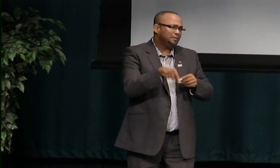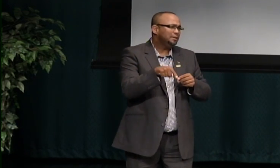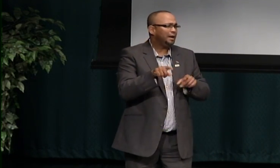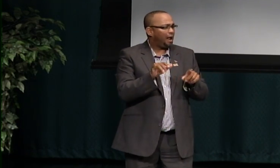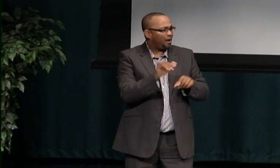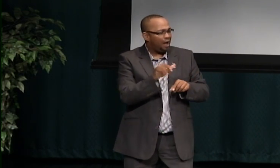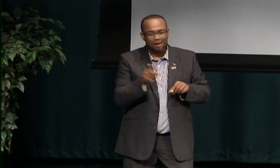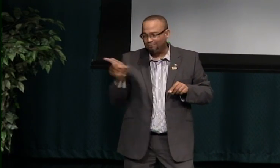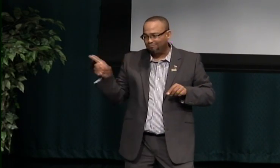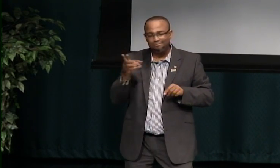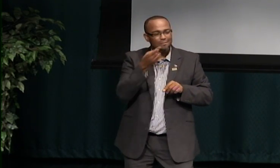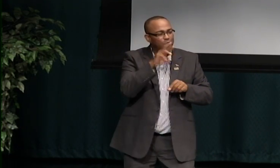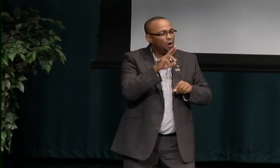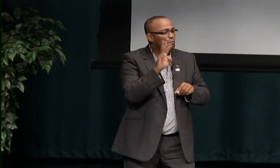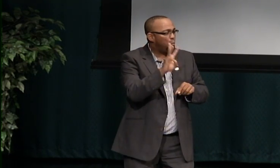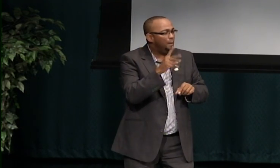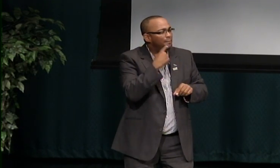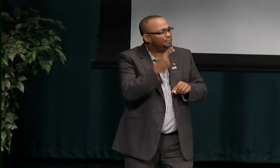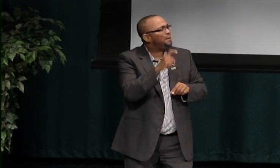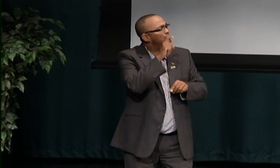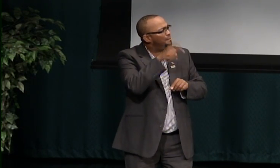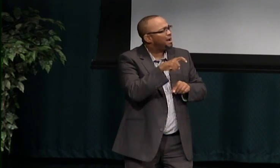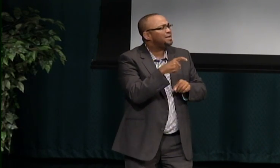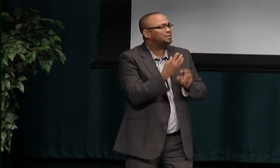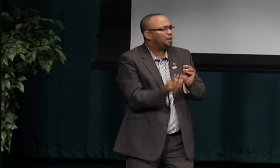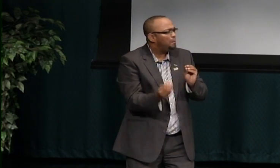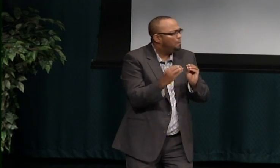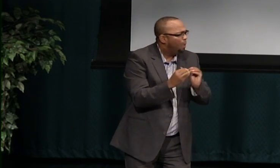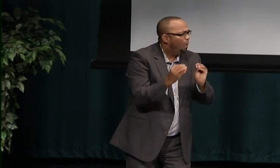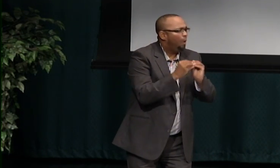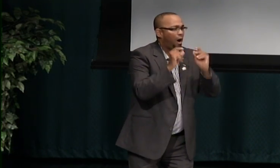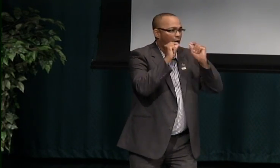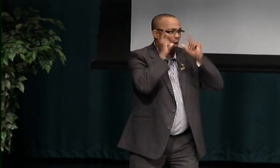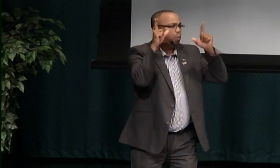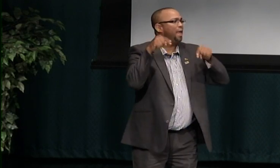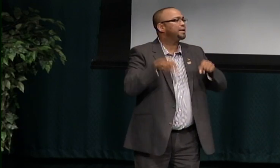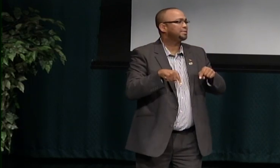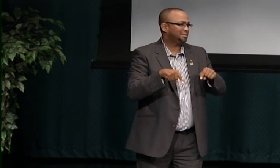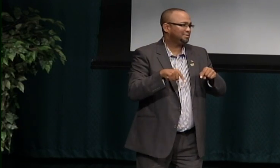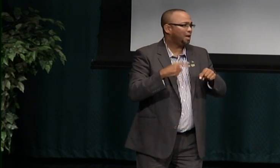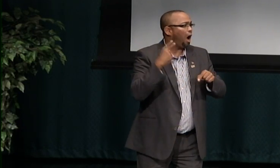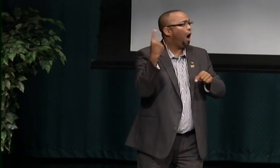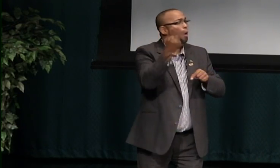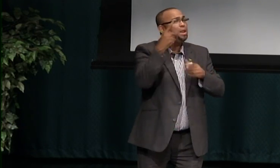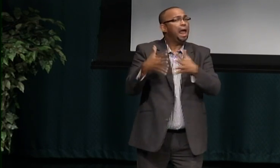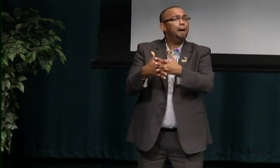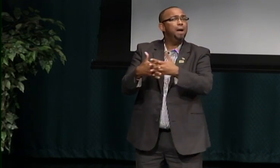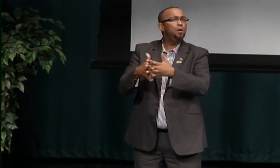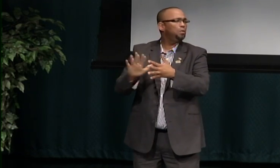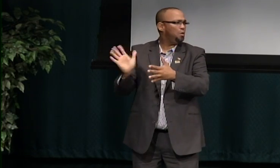And as Wilma said, there needs to be